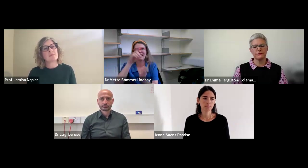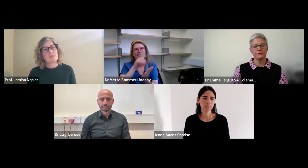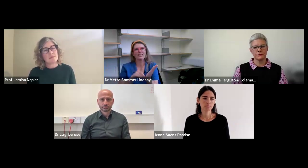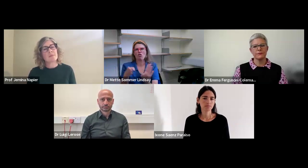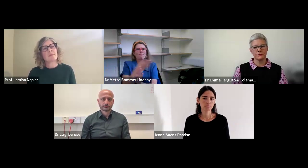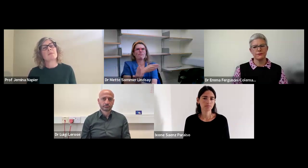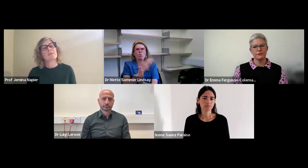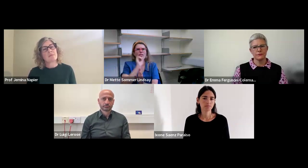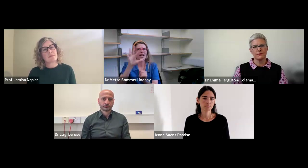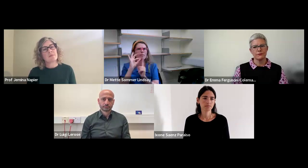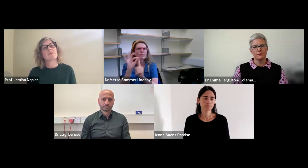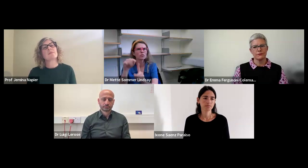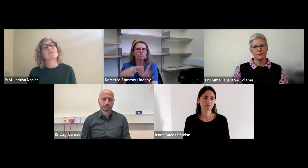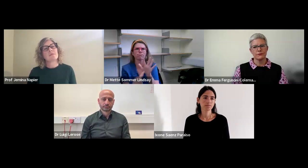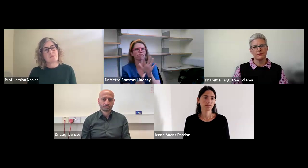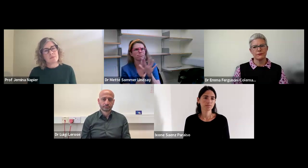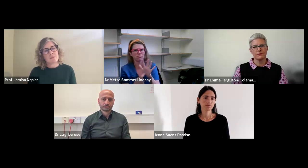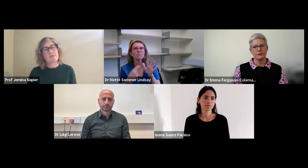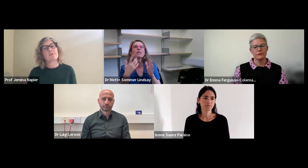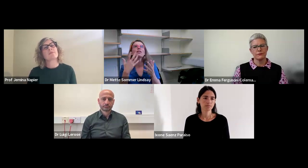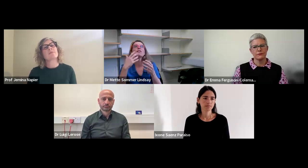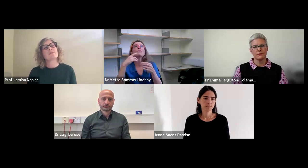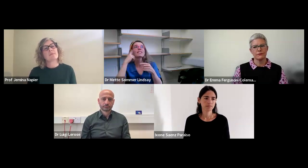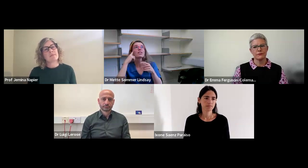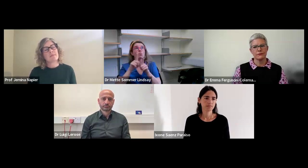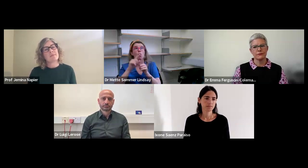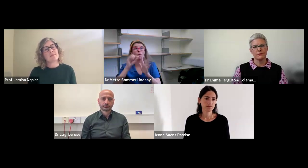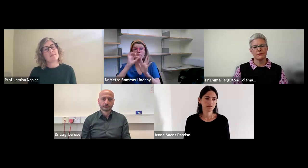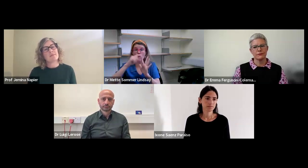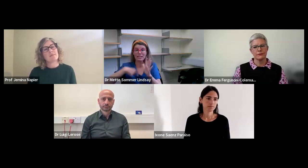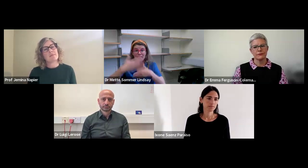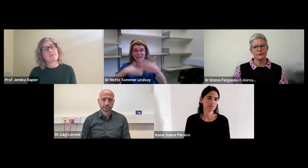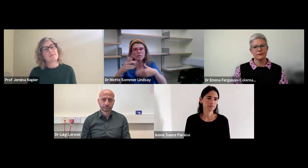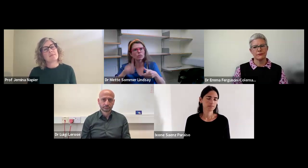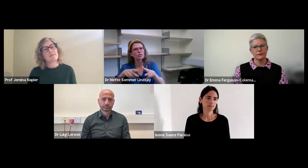account diversity deaf people's needs. You know and in application processes we don't see those